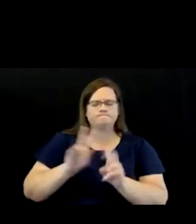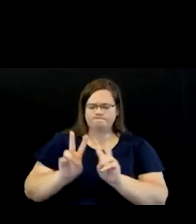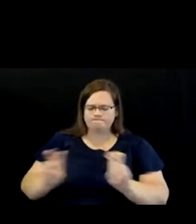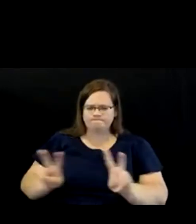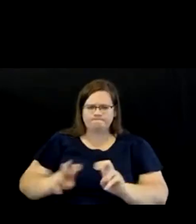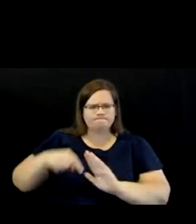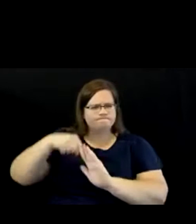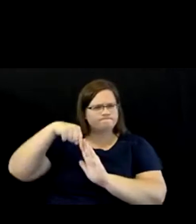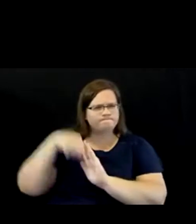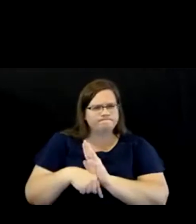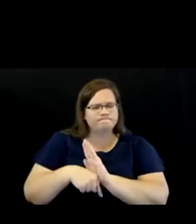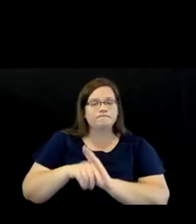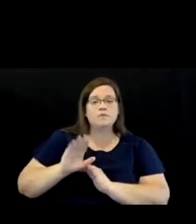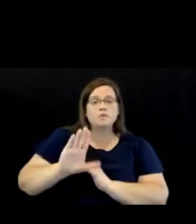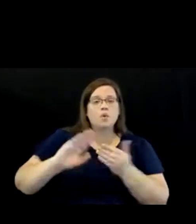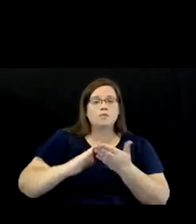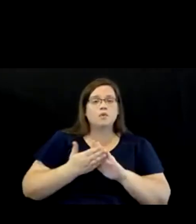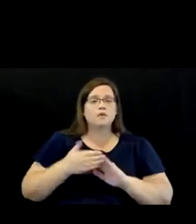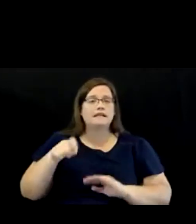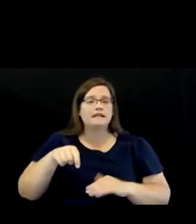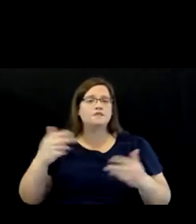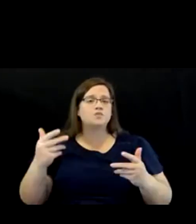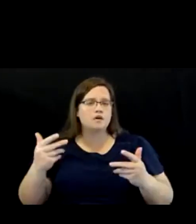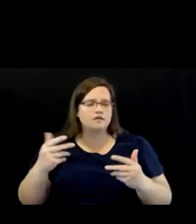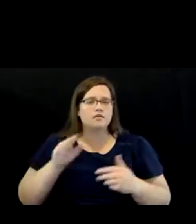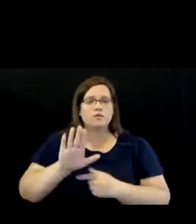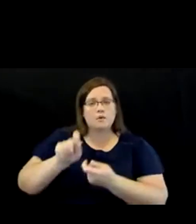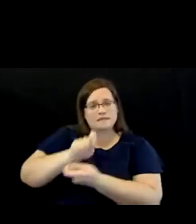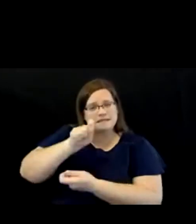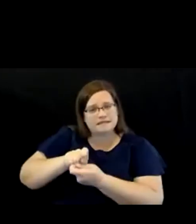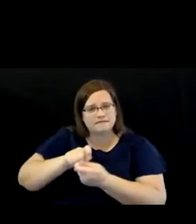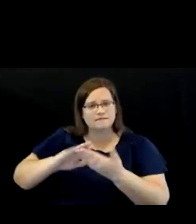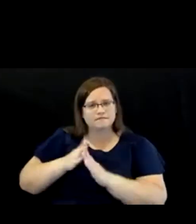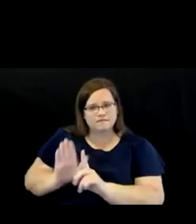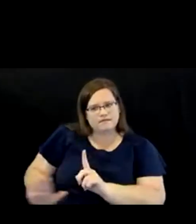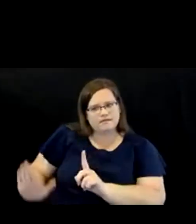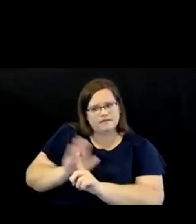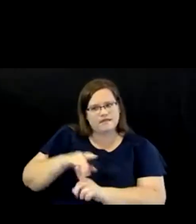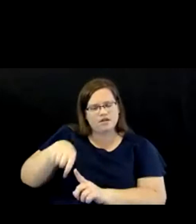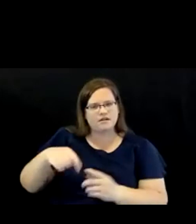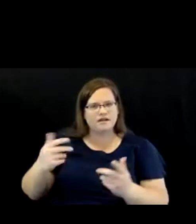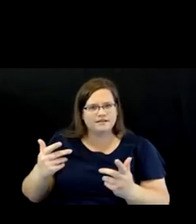community needs, what is your specific community need, what are your